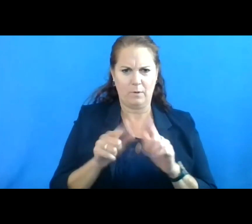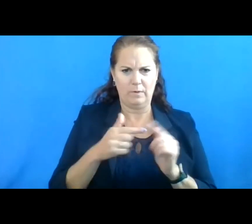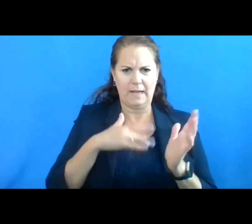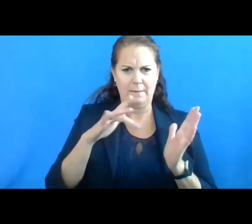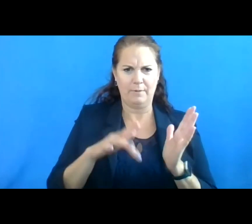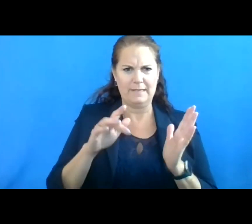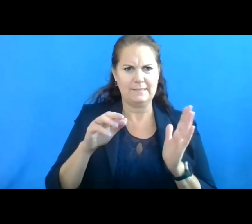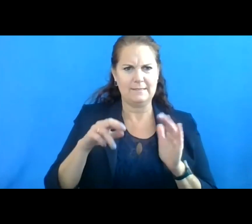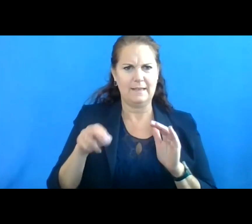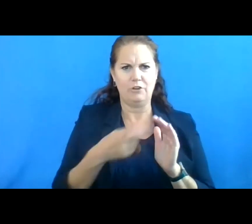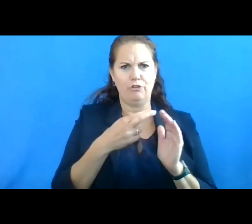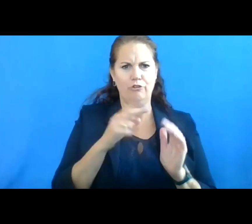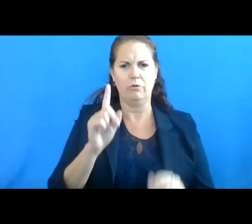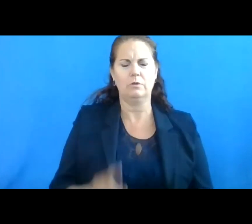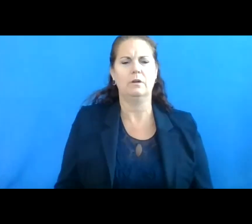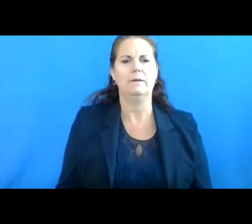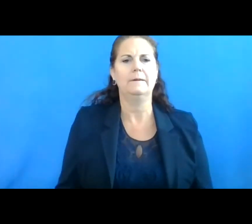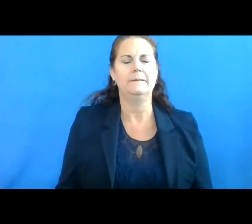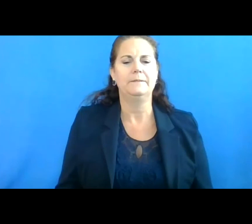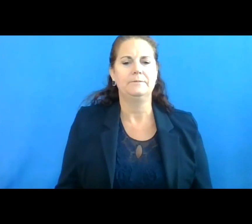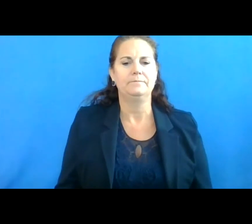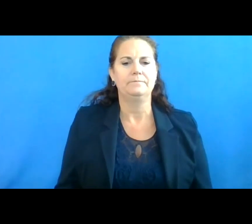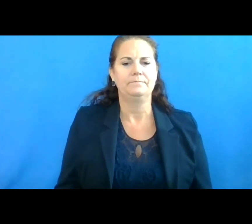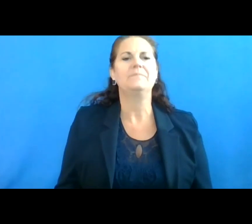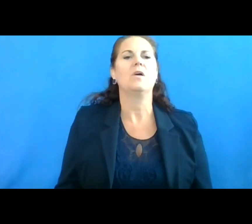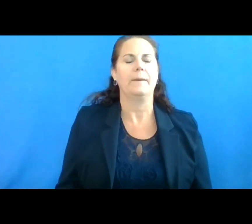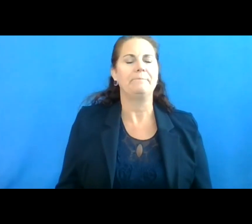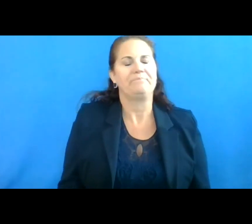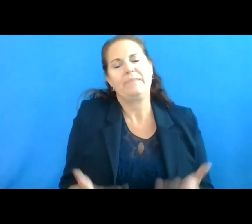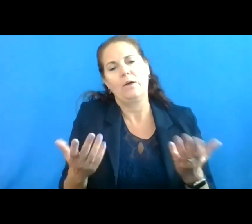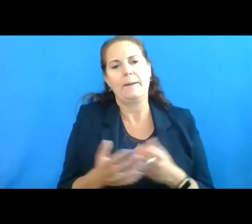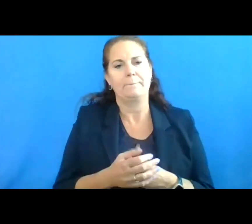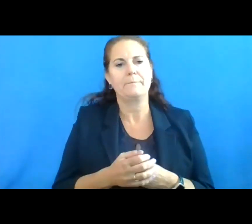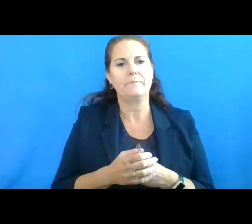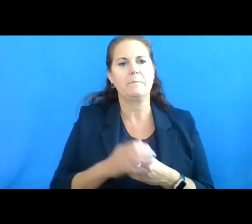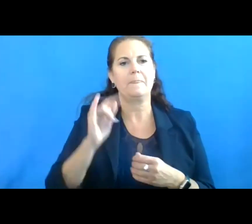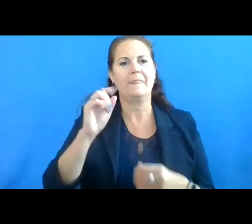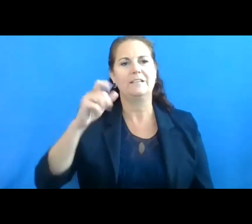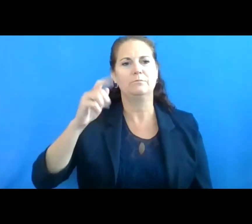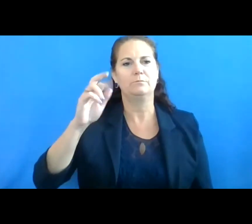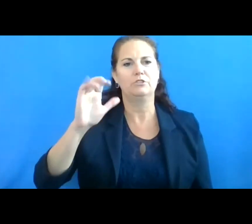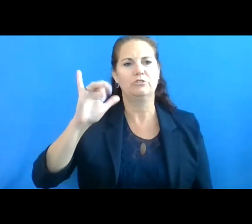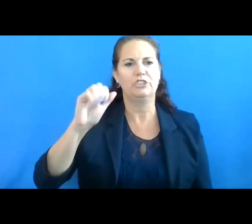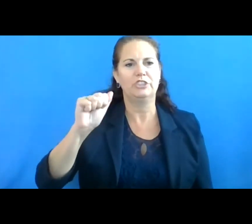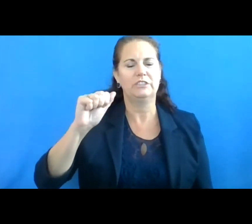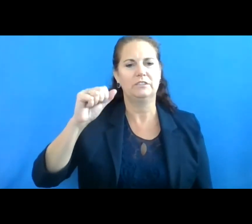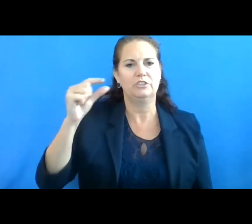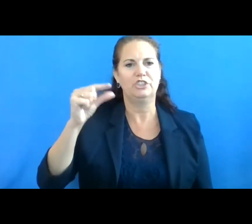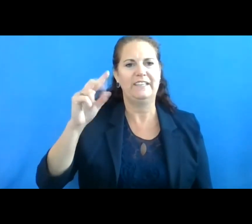I typed it into the chat. It’s patriciajunevickers.com.